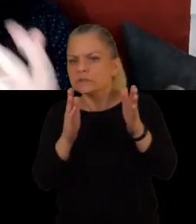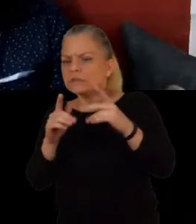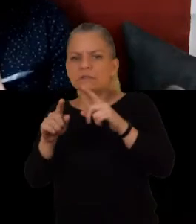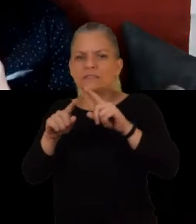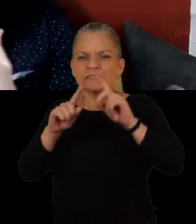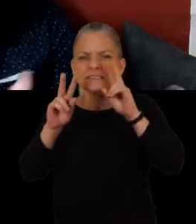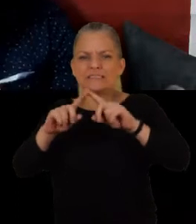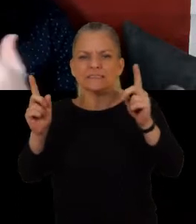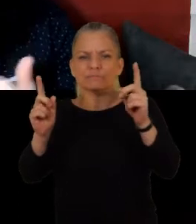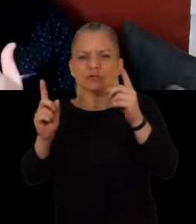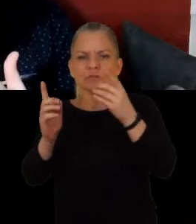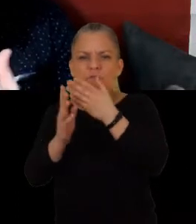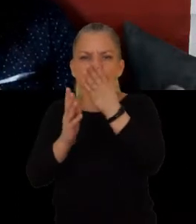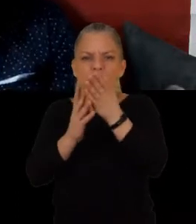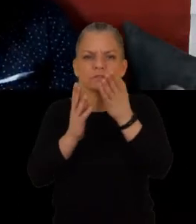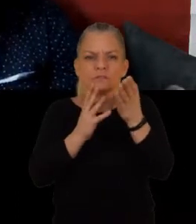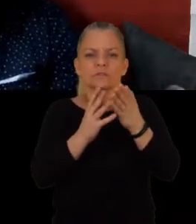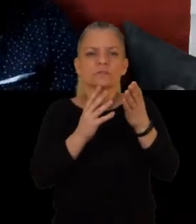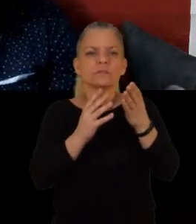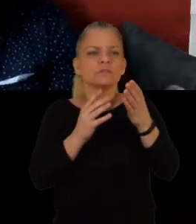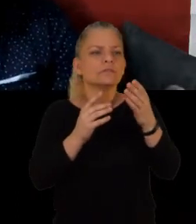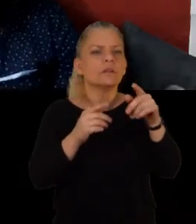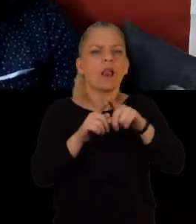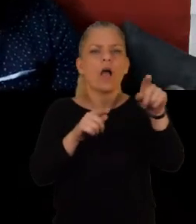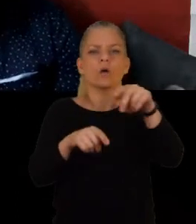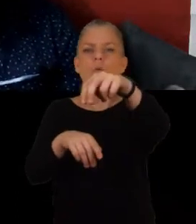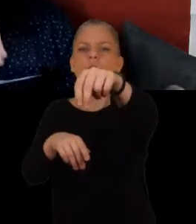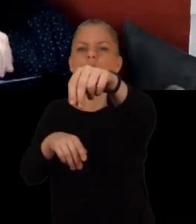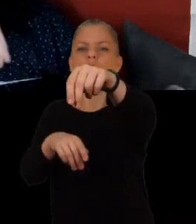interpret peer support in a very different type of way and especially if we have this